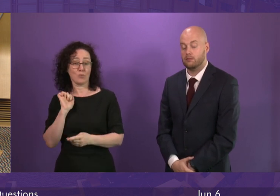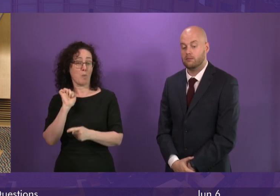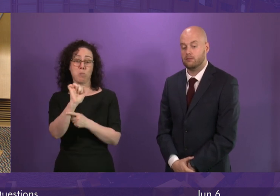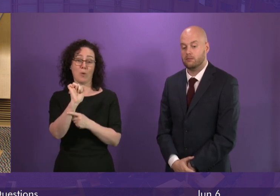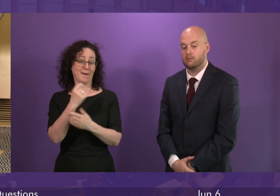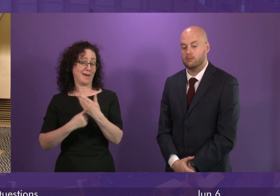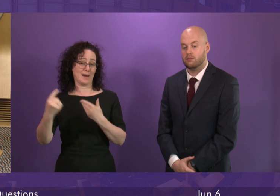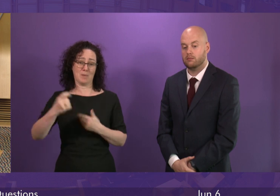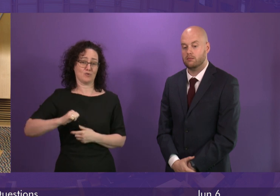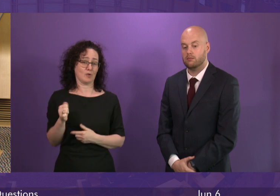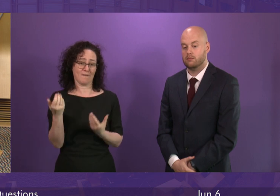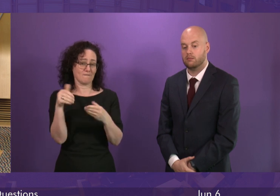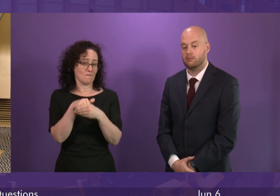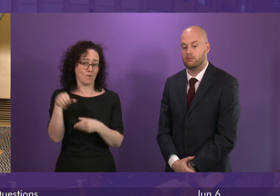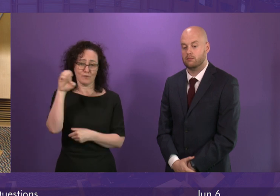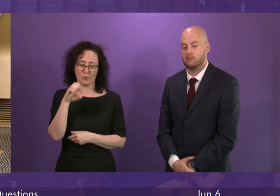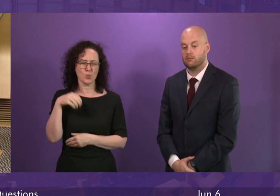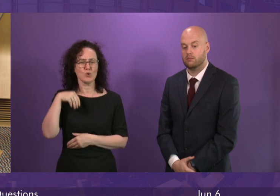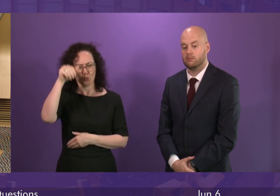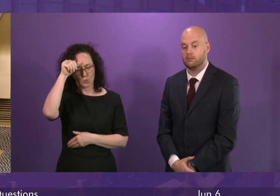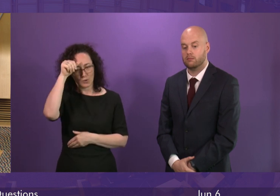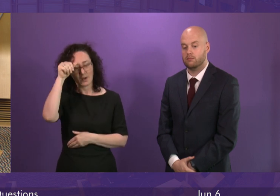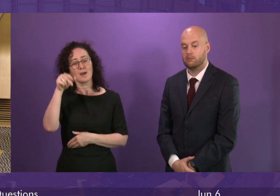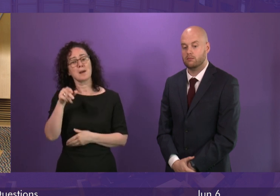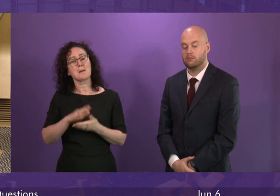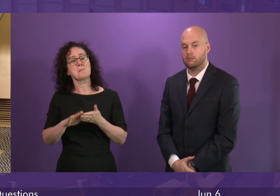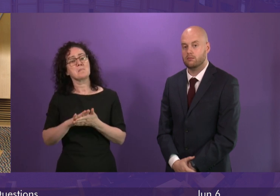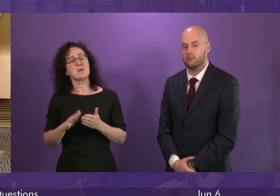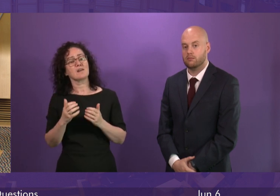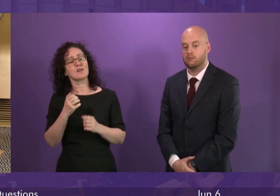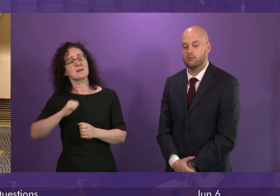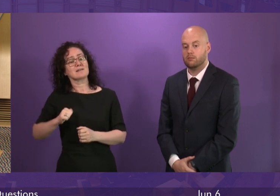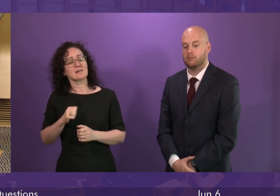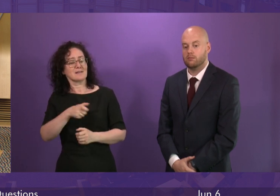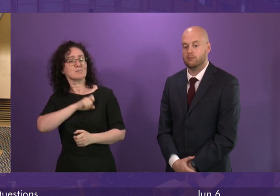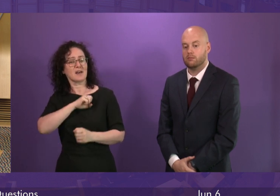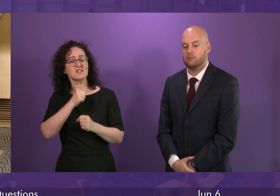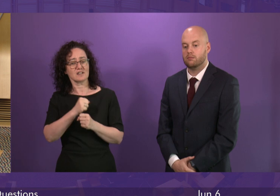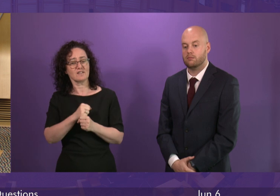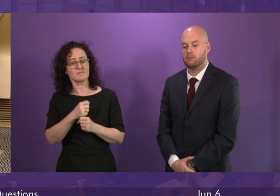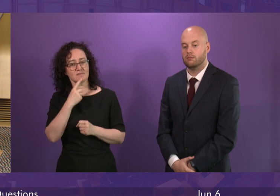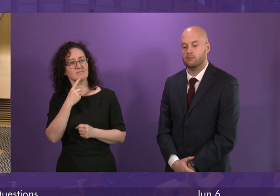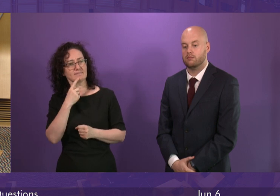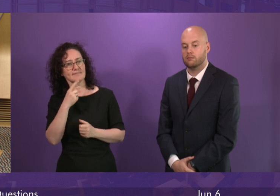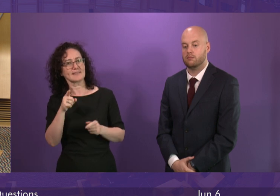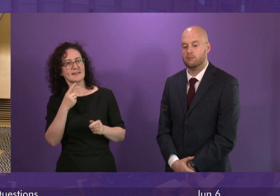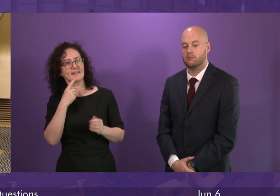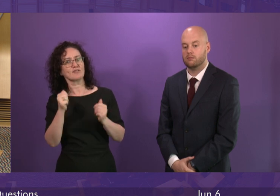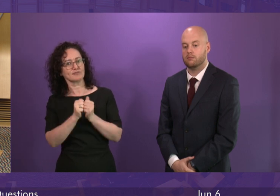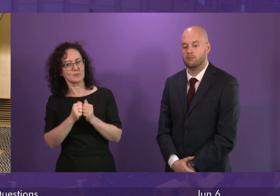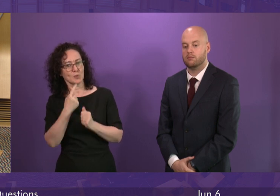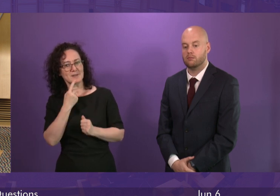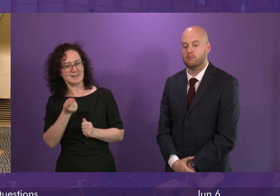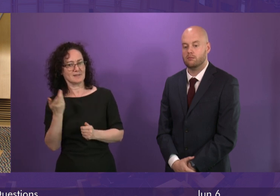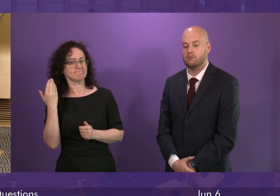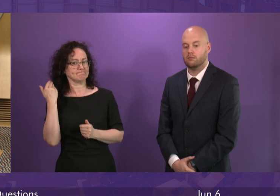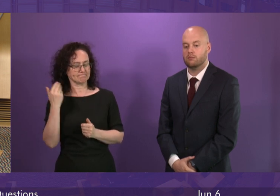joining the European Union. Of course, that issue comes alongside the demolition of a